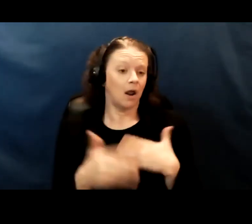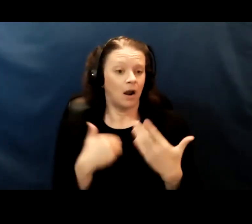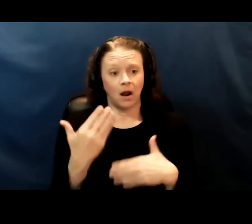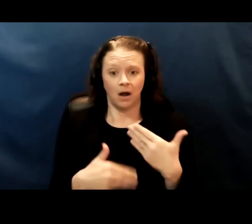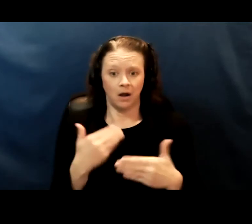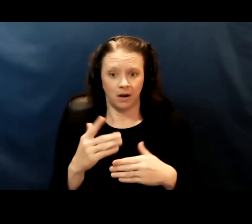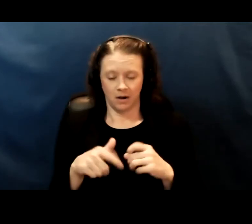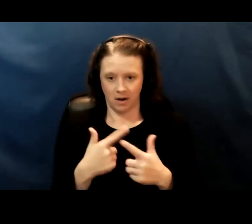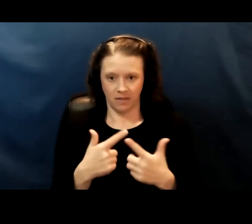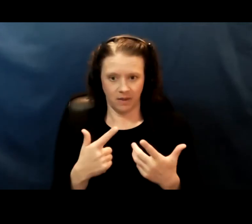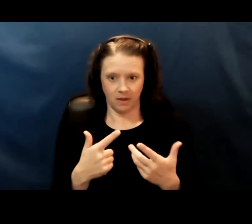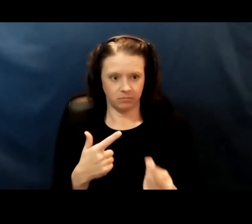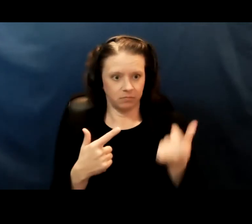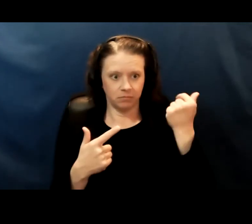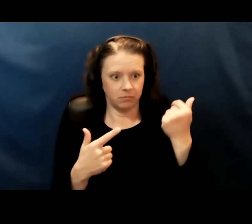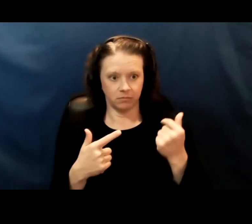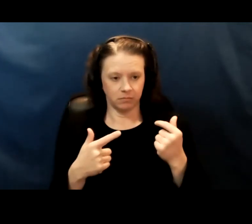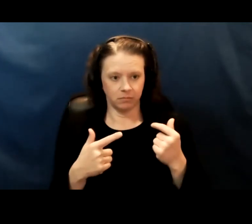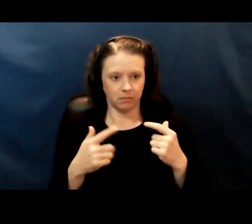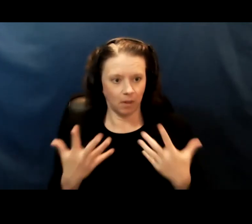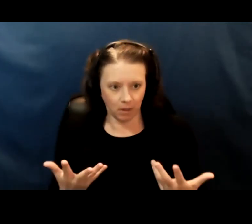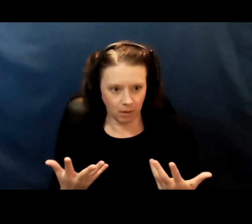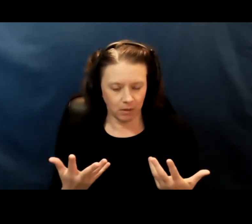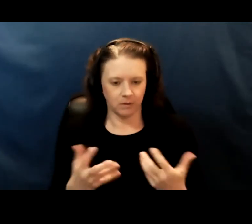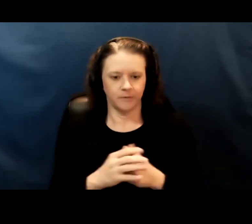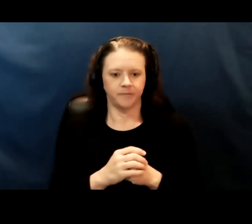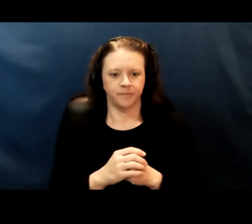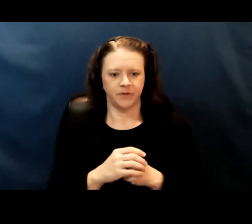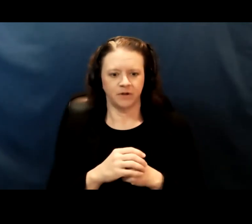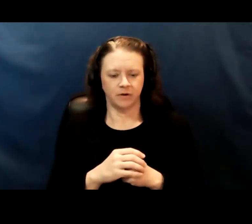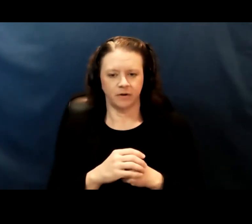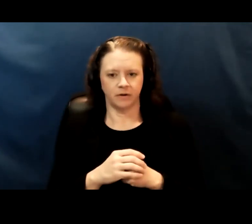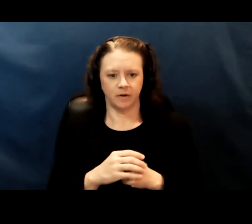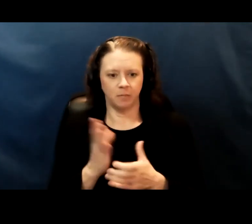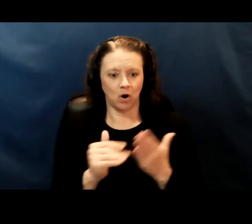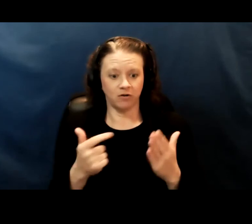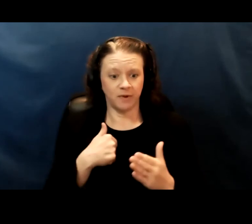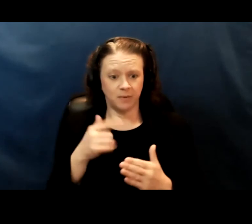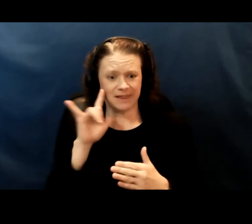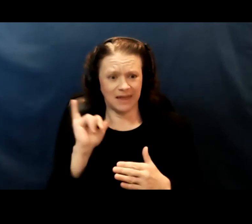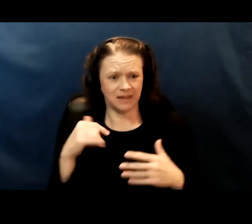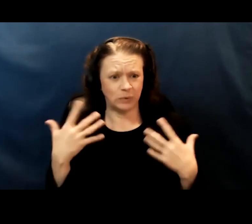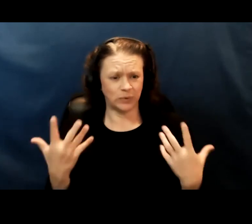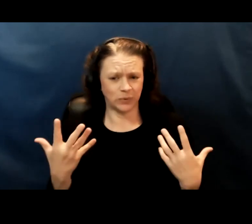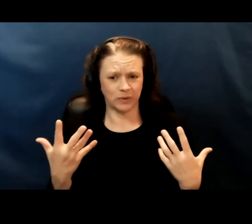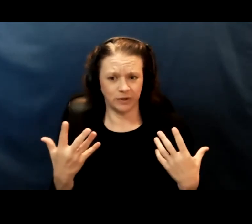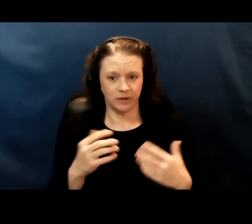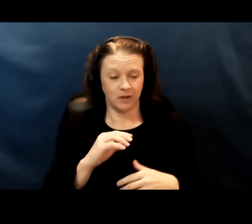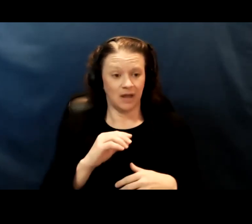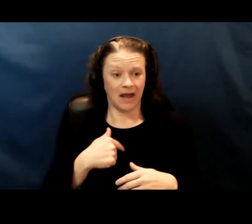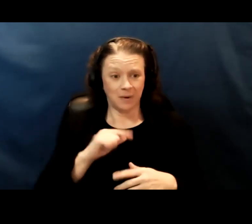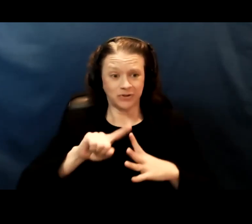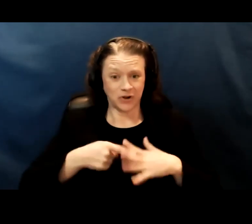And a part of me was like oh, my gosh, you know, just when we